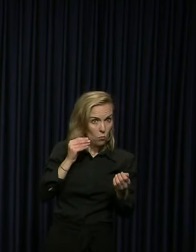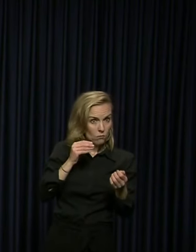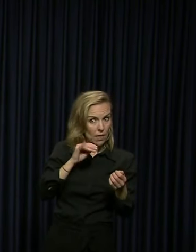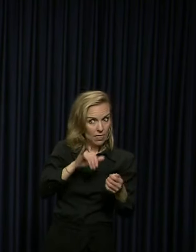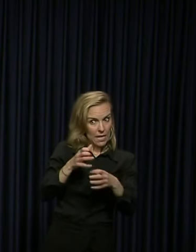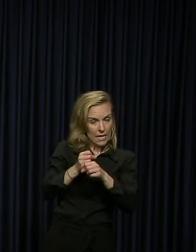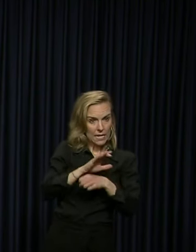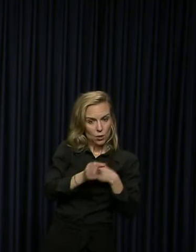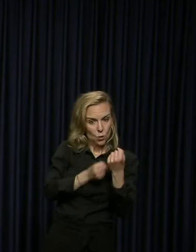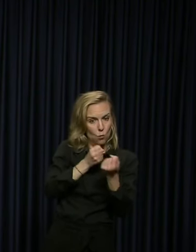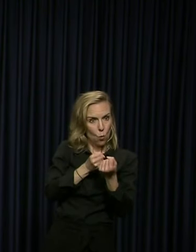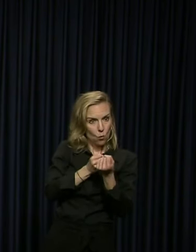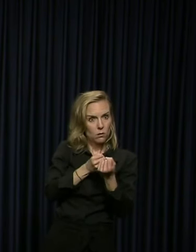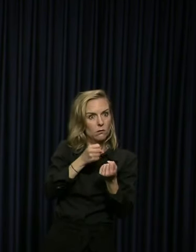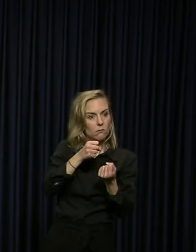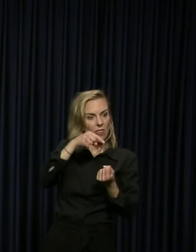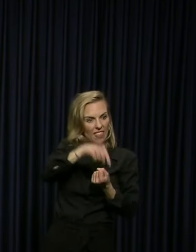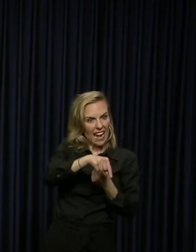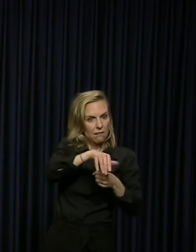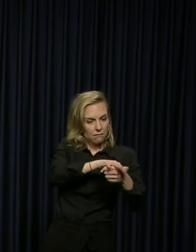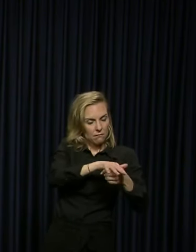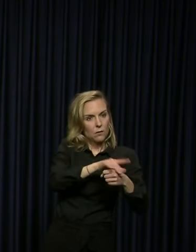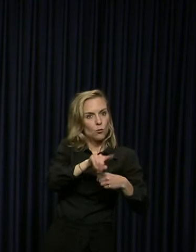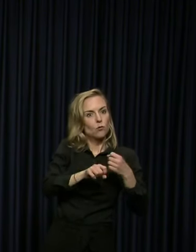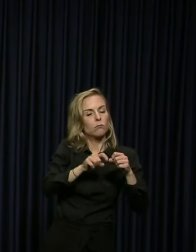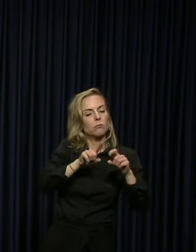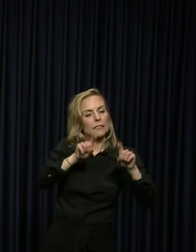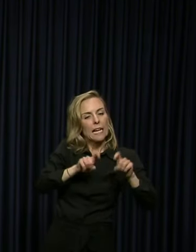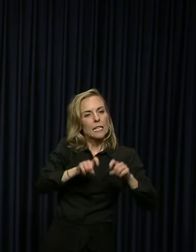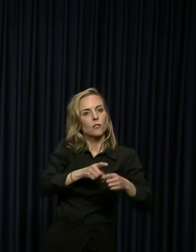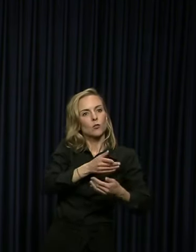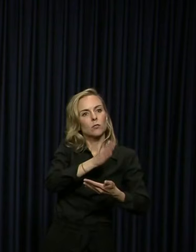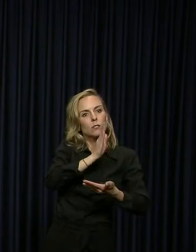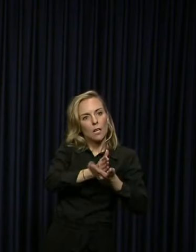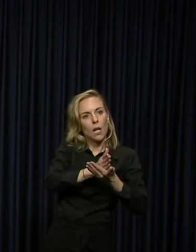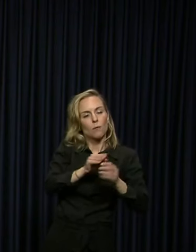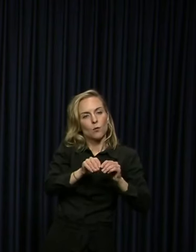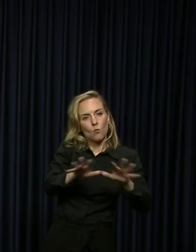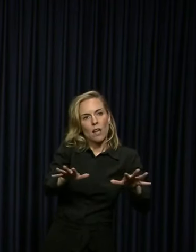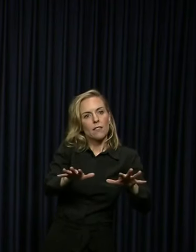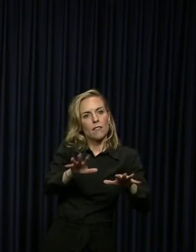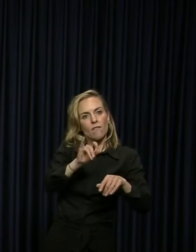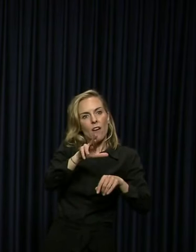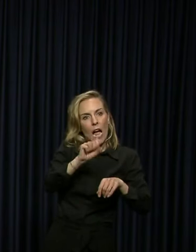IT'S CONCERNING. THAT'S HOW THIS VIRUS WORKS. I THAT'S WHY WE'VE GOT TO DO